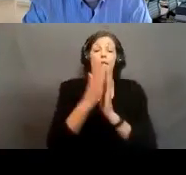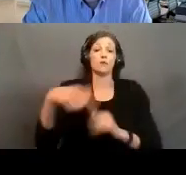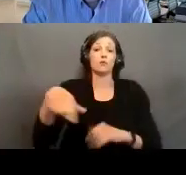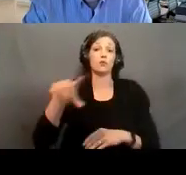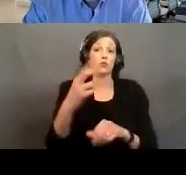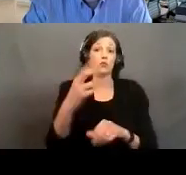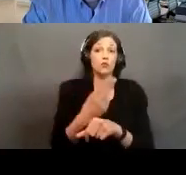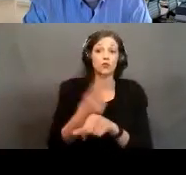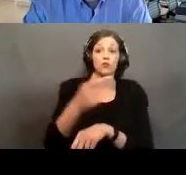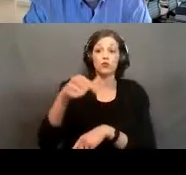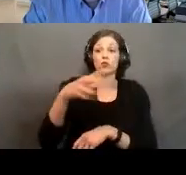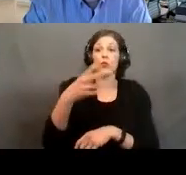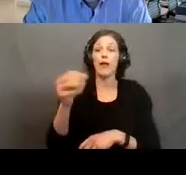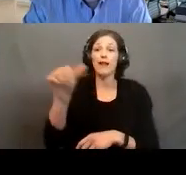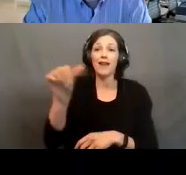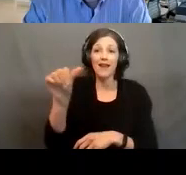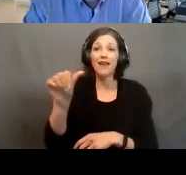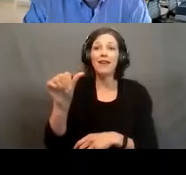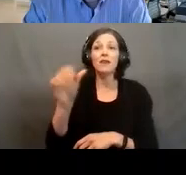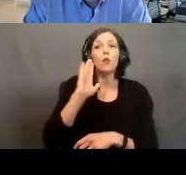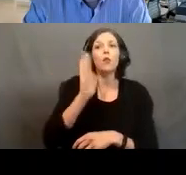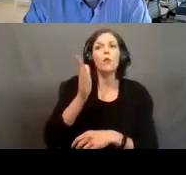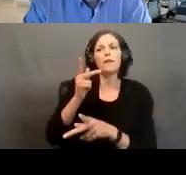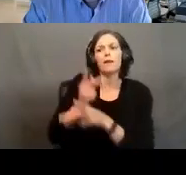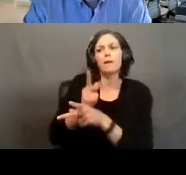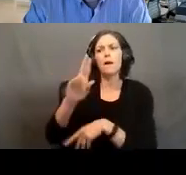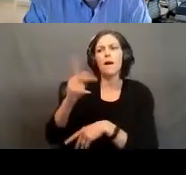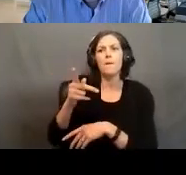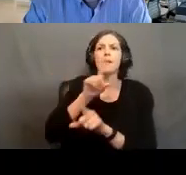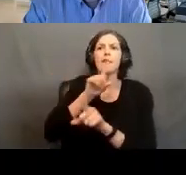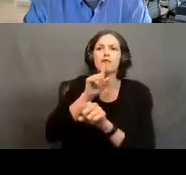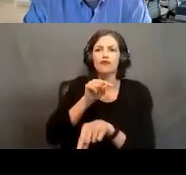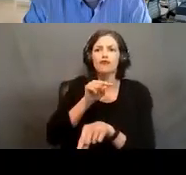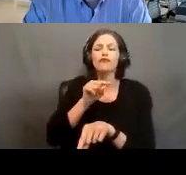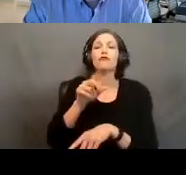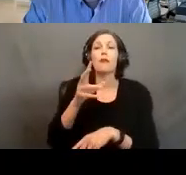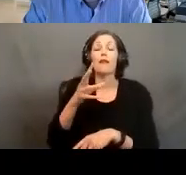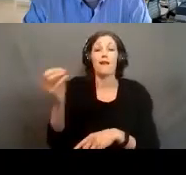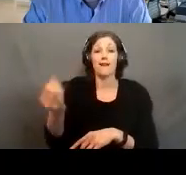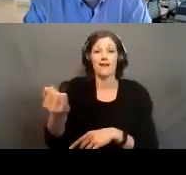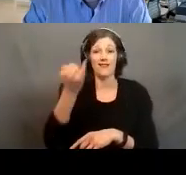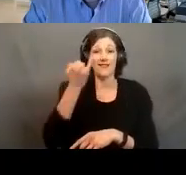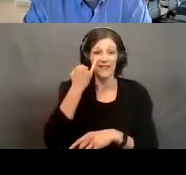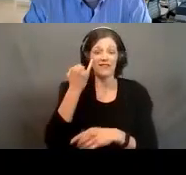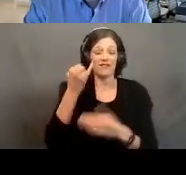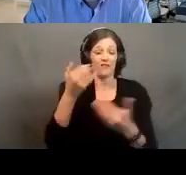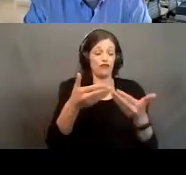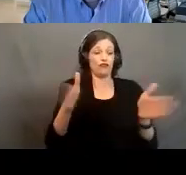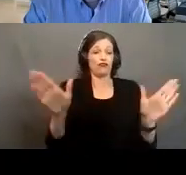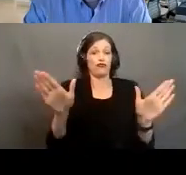and also raising issues from the Q&A 12:10:38 that are of general importance